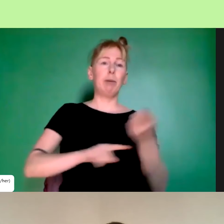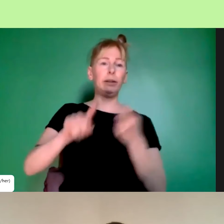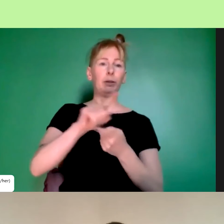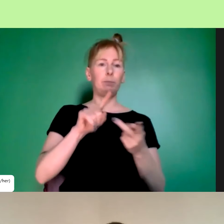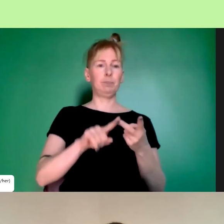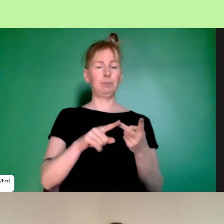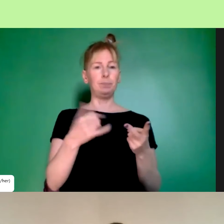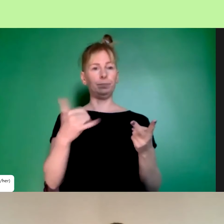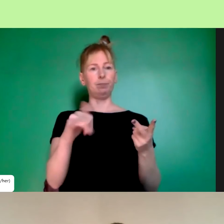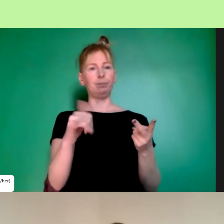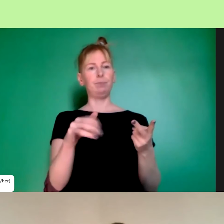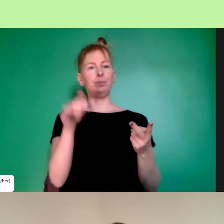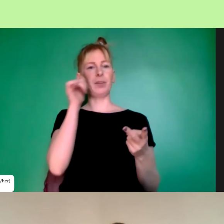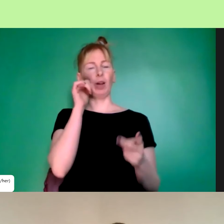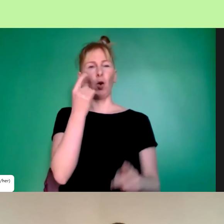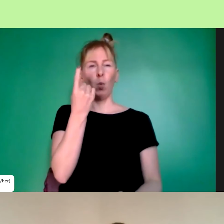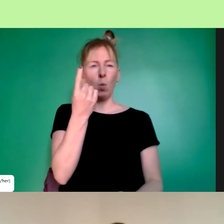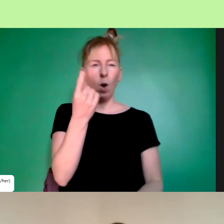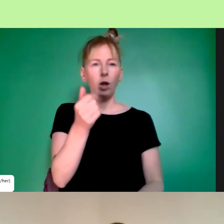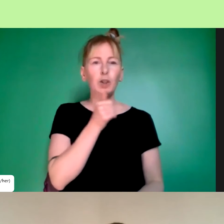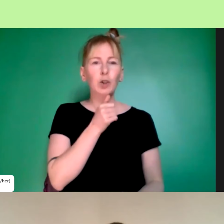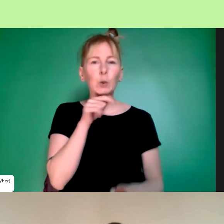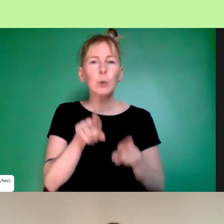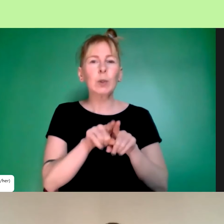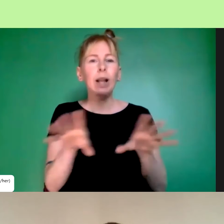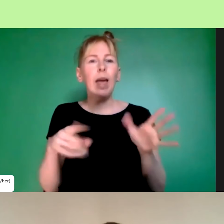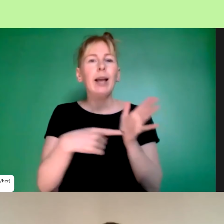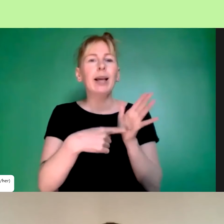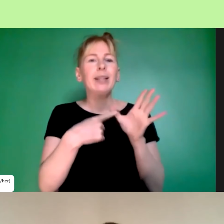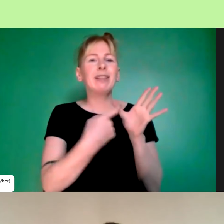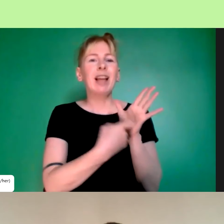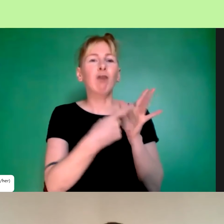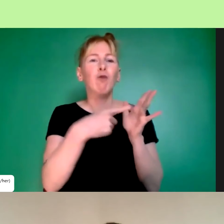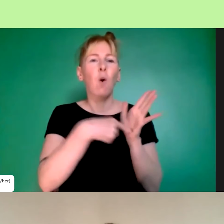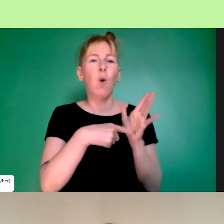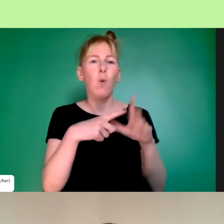one group, I know use it almost like a tarot, like at meetings, they just pick a card from